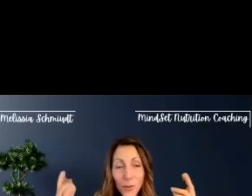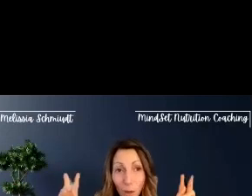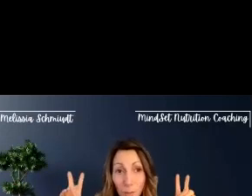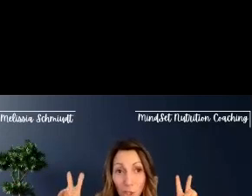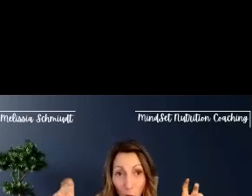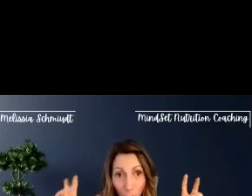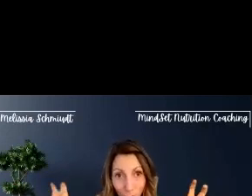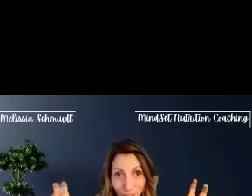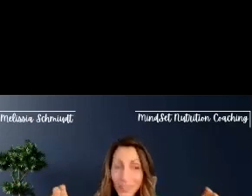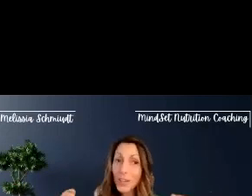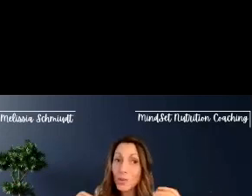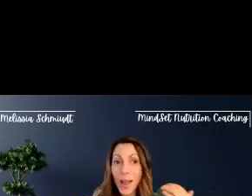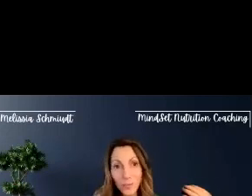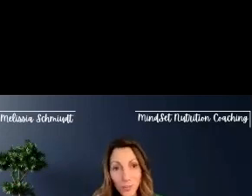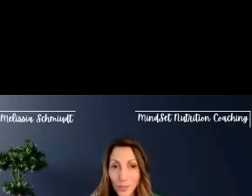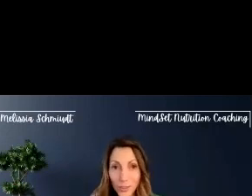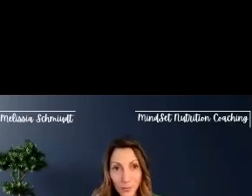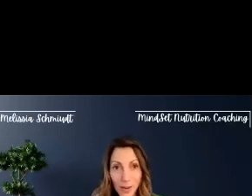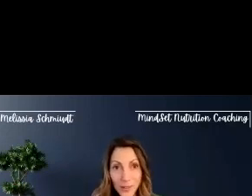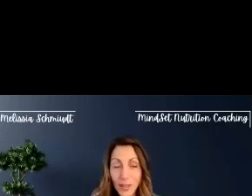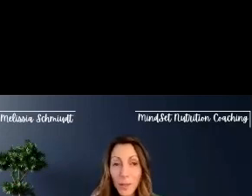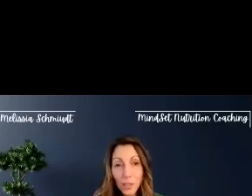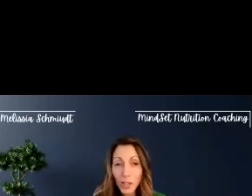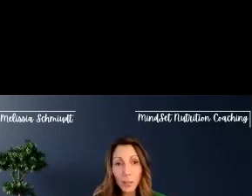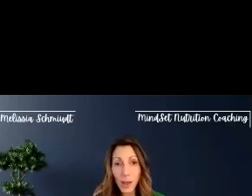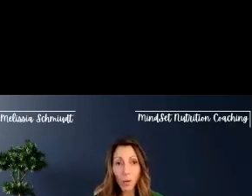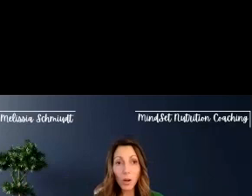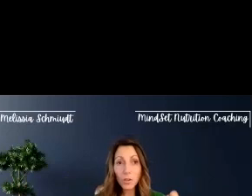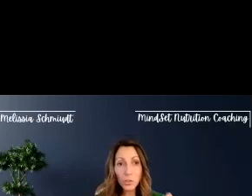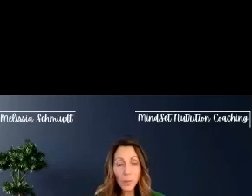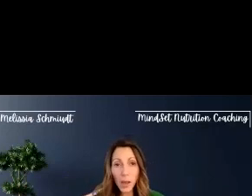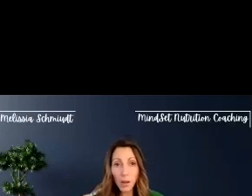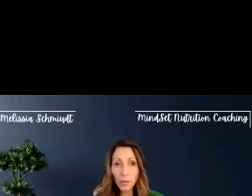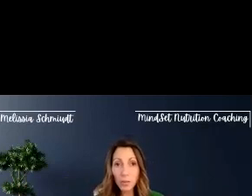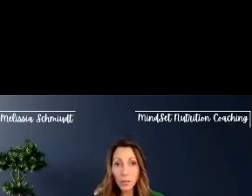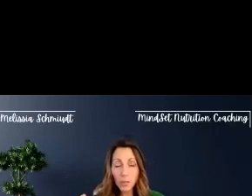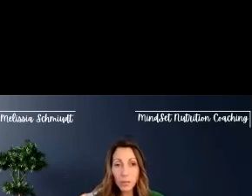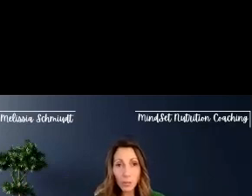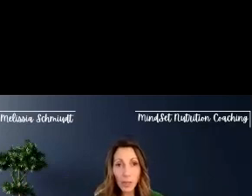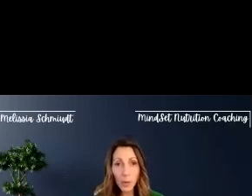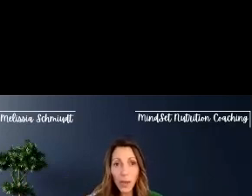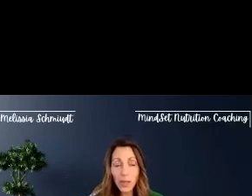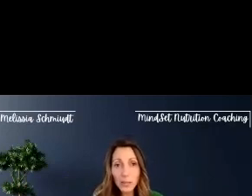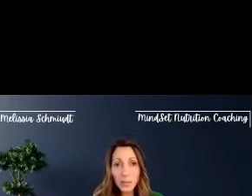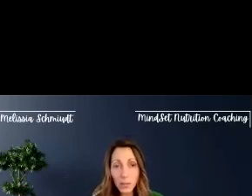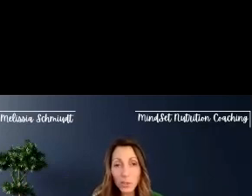And if you want to be toned, you have to start to lift weights. And I'm not talking about 2-pound little pink weights,